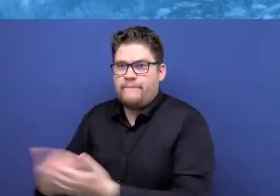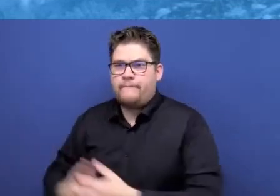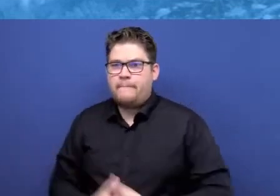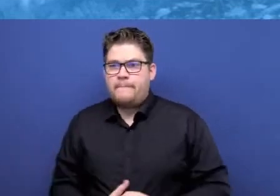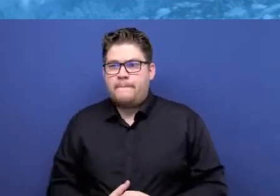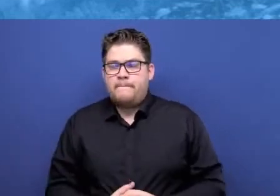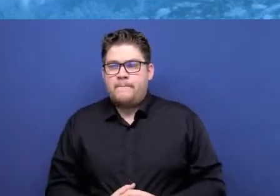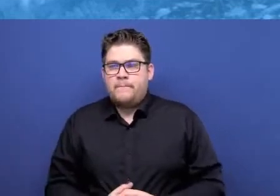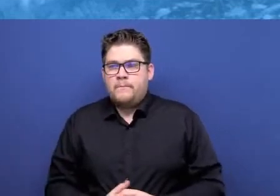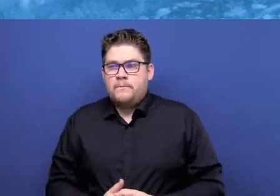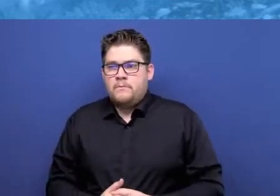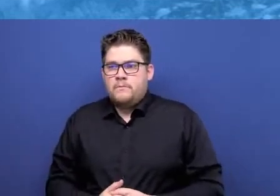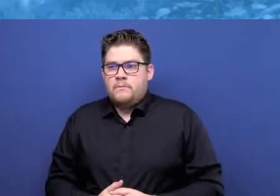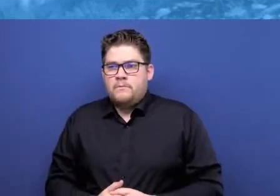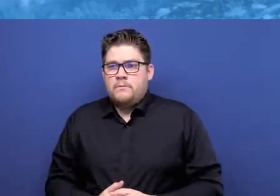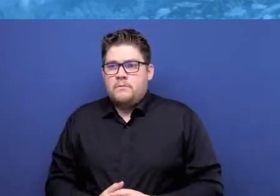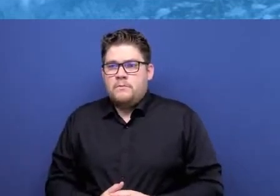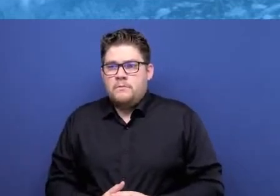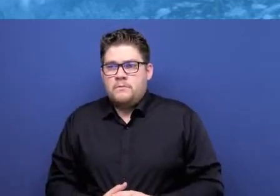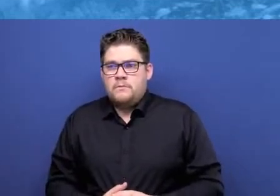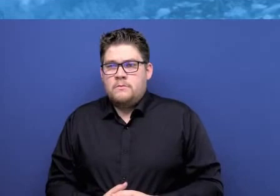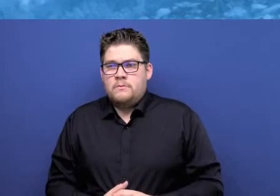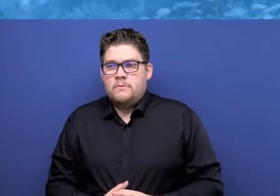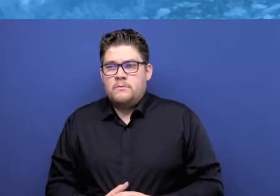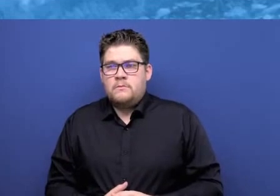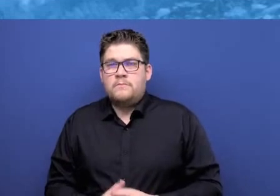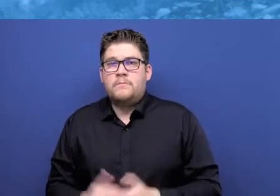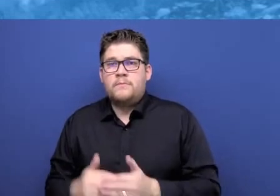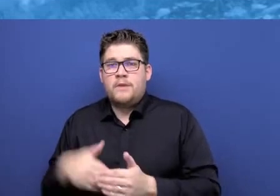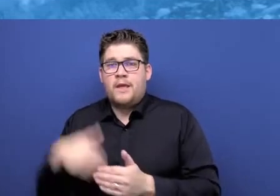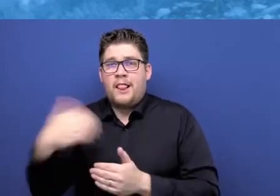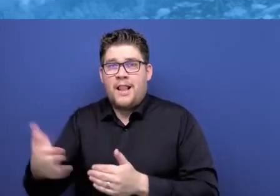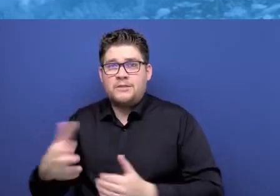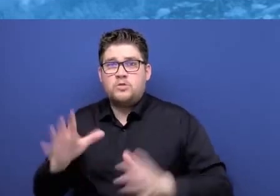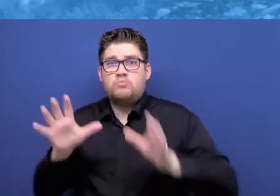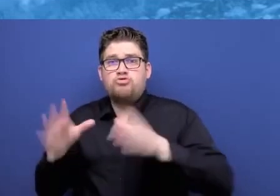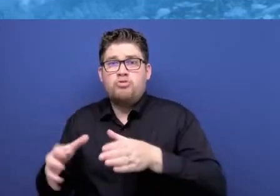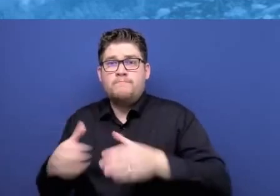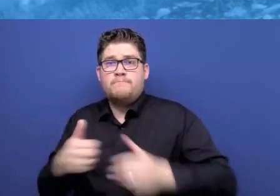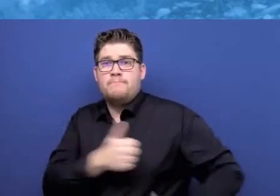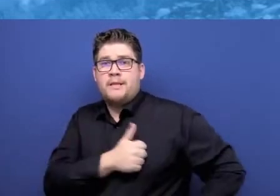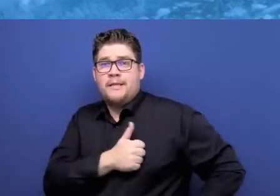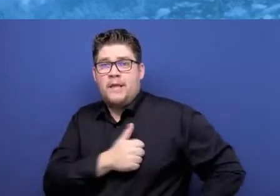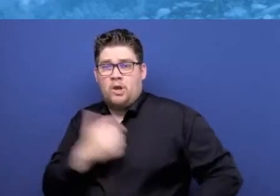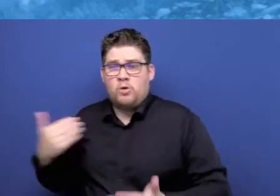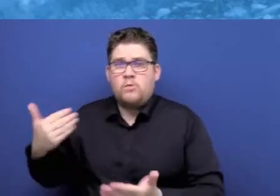next deployment batch, well as stationed or sent to the Vernon